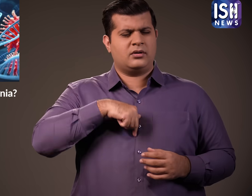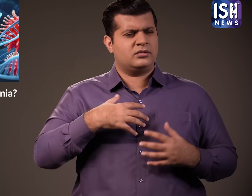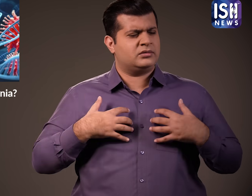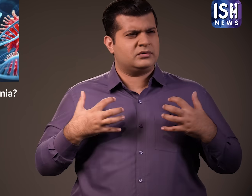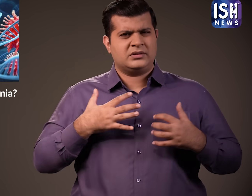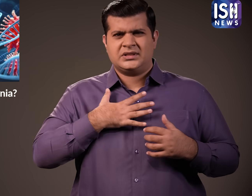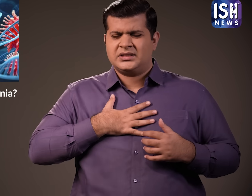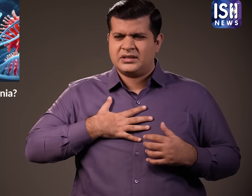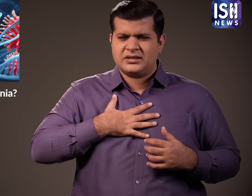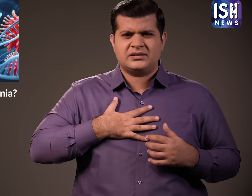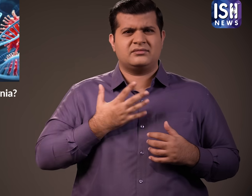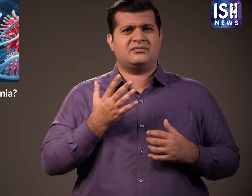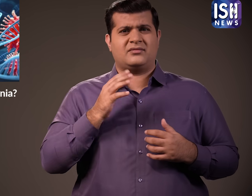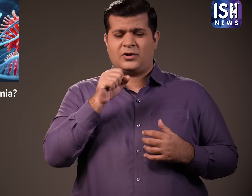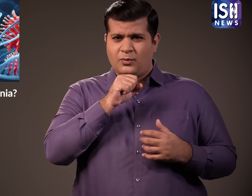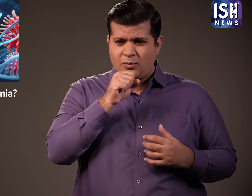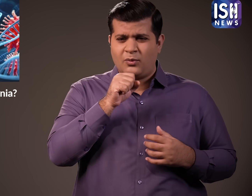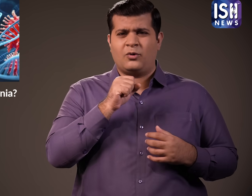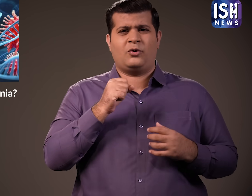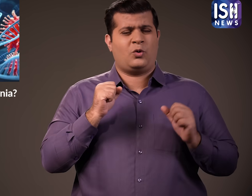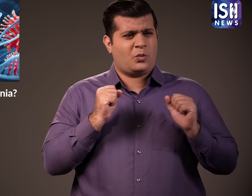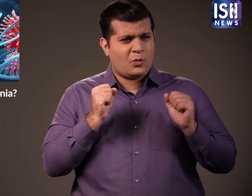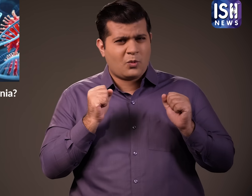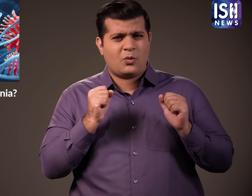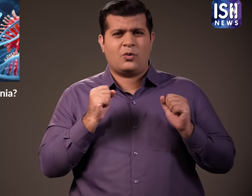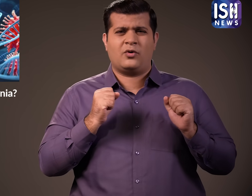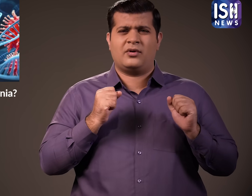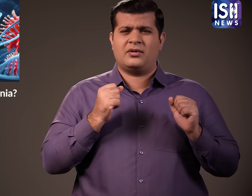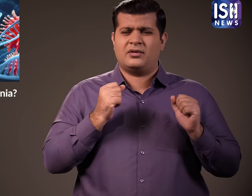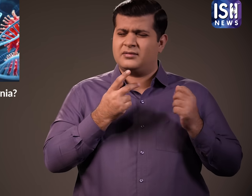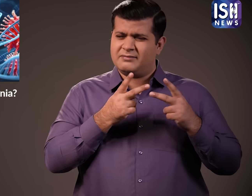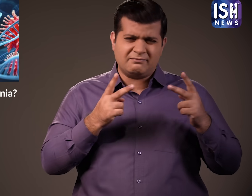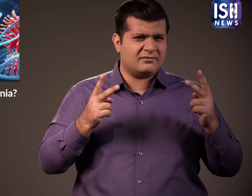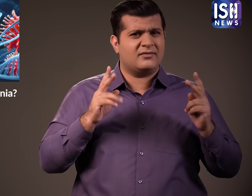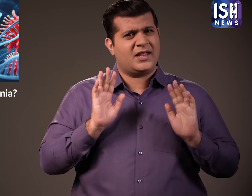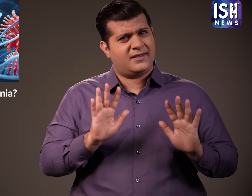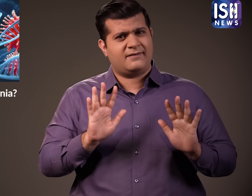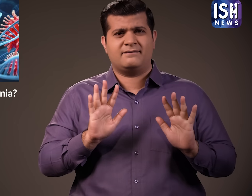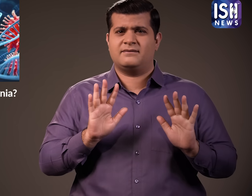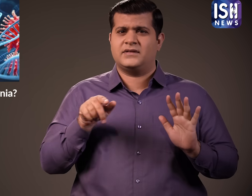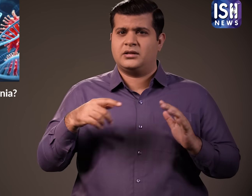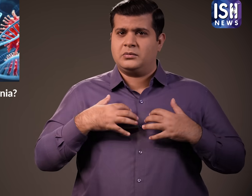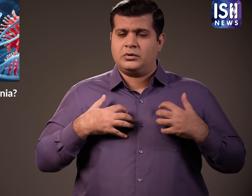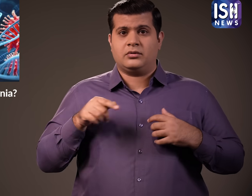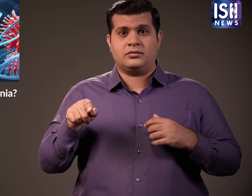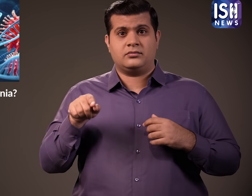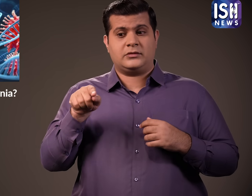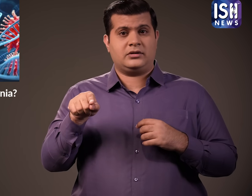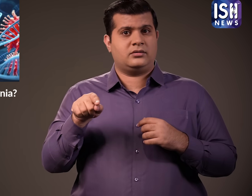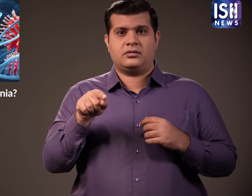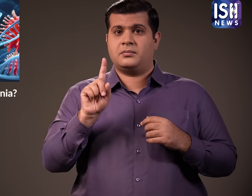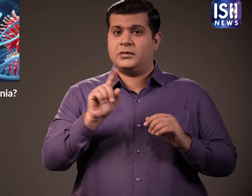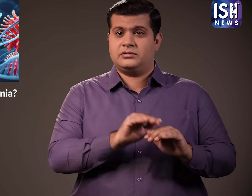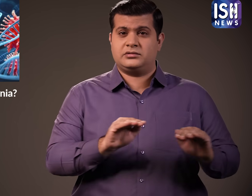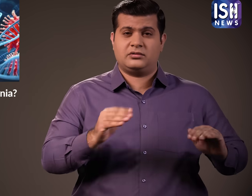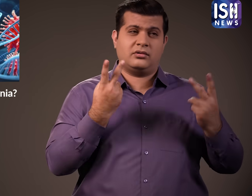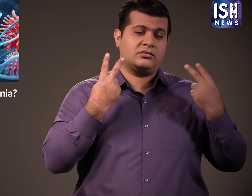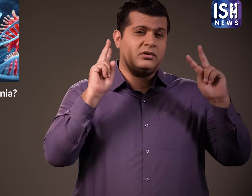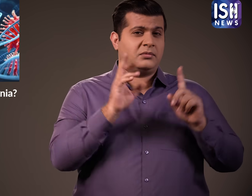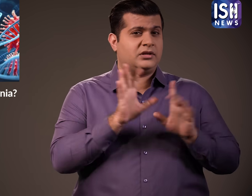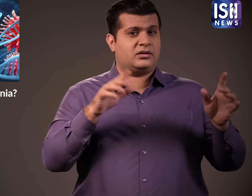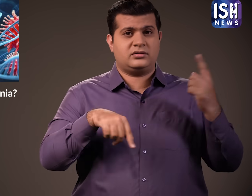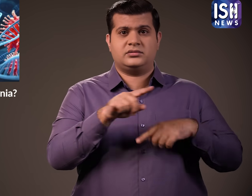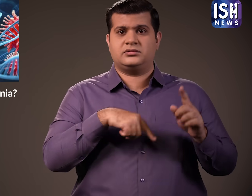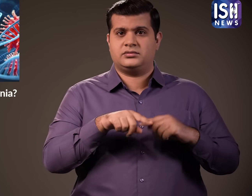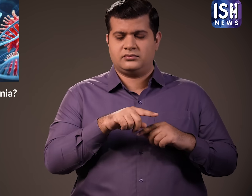It causes symptoms like cough, cold, etc. and it is affecting children mostly.